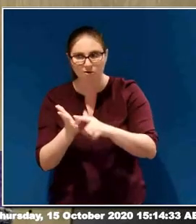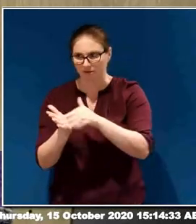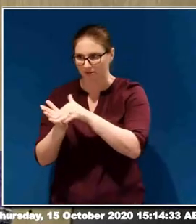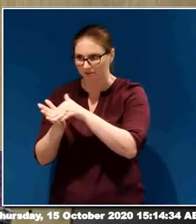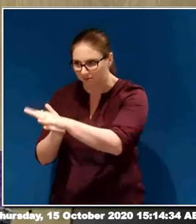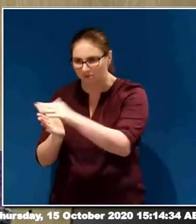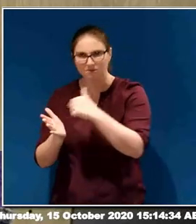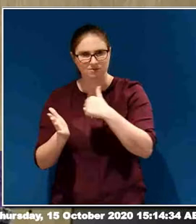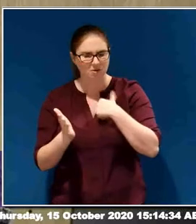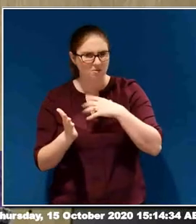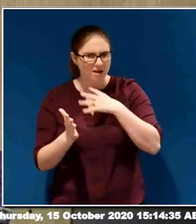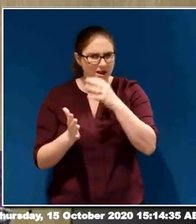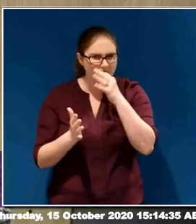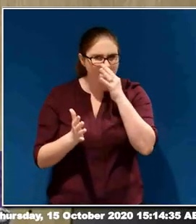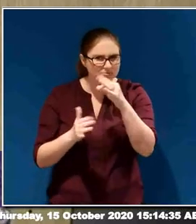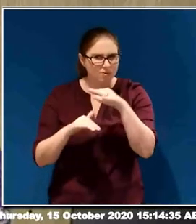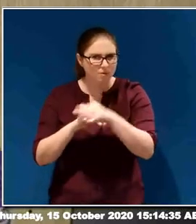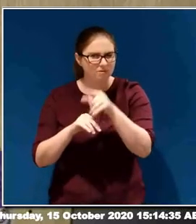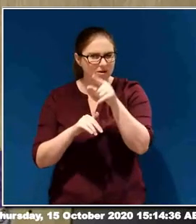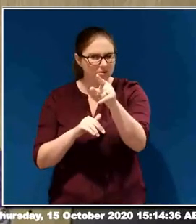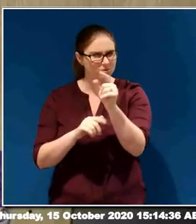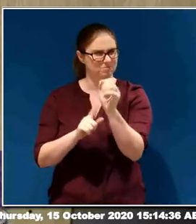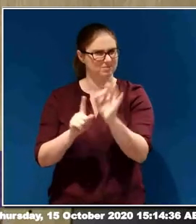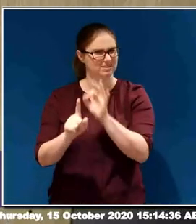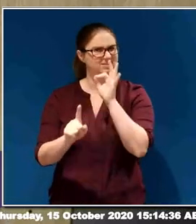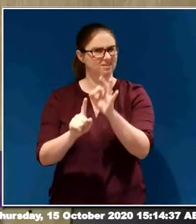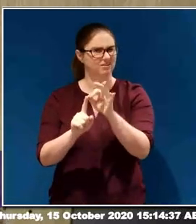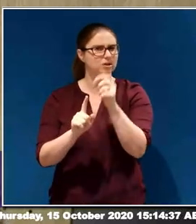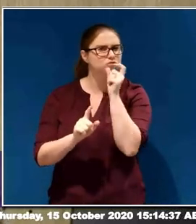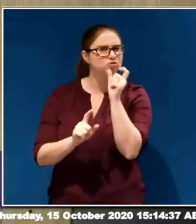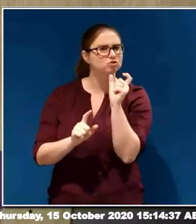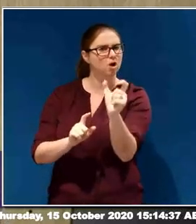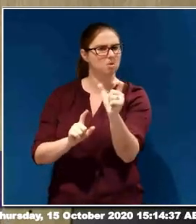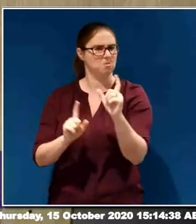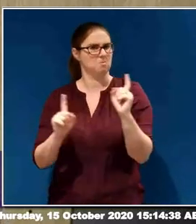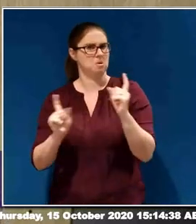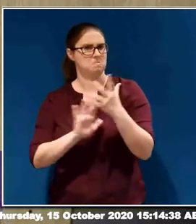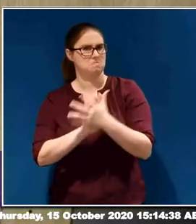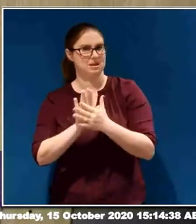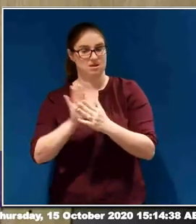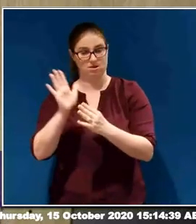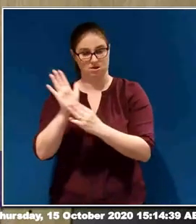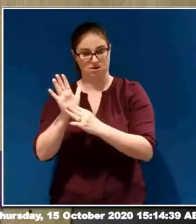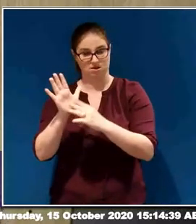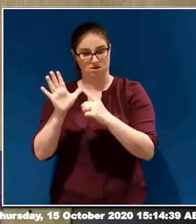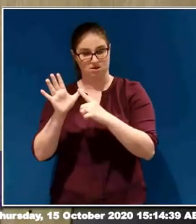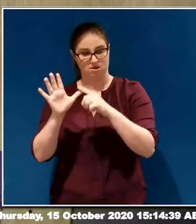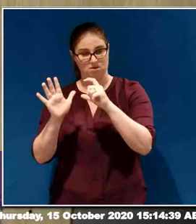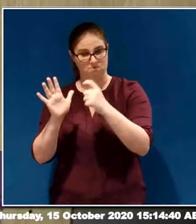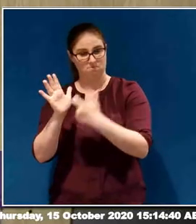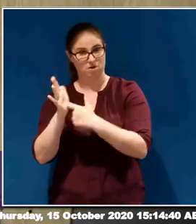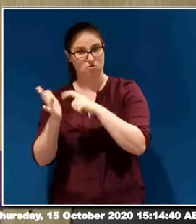what do those terms mean? The way that I'm defining those, or using those, is that